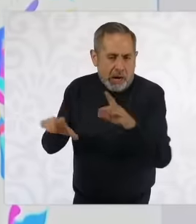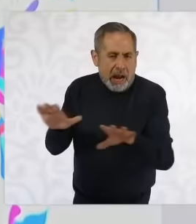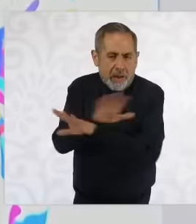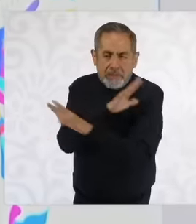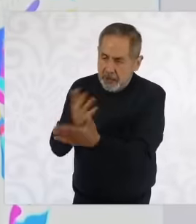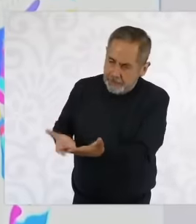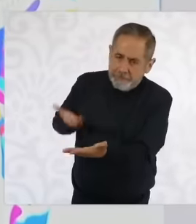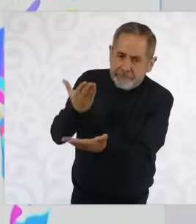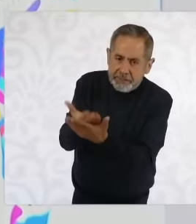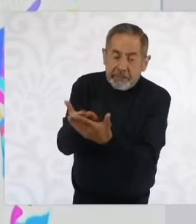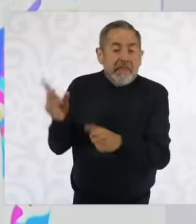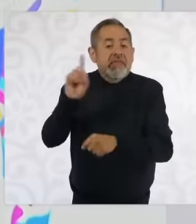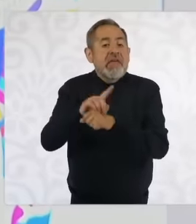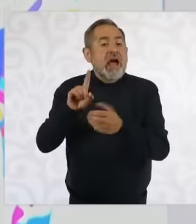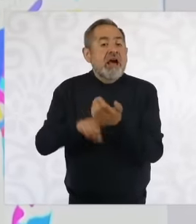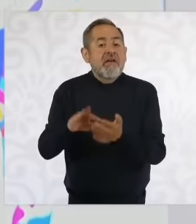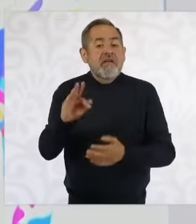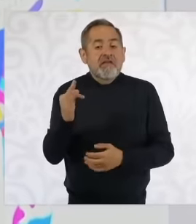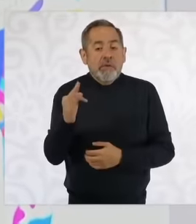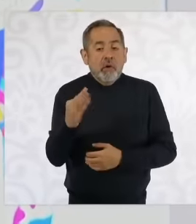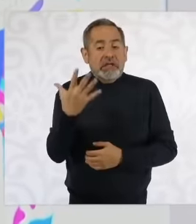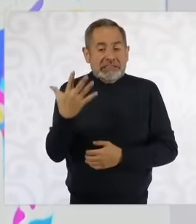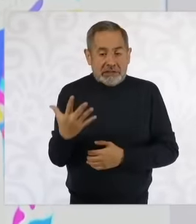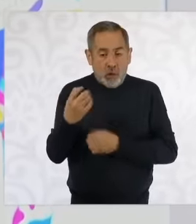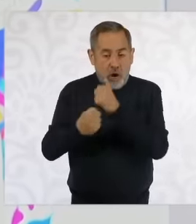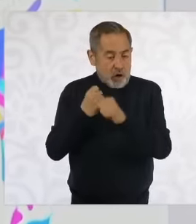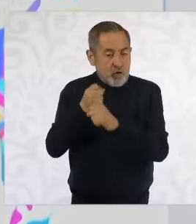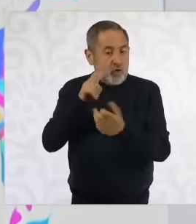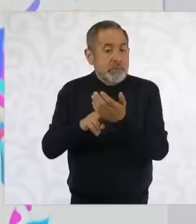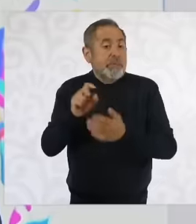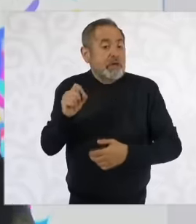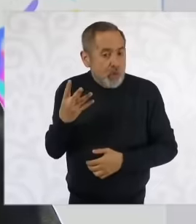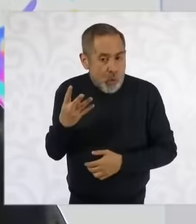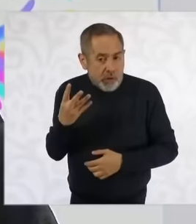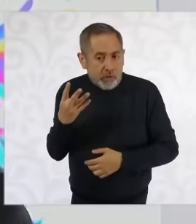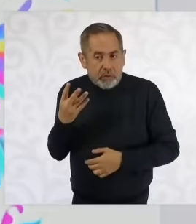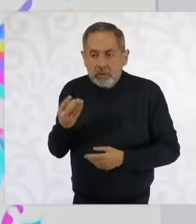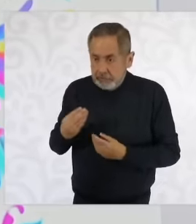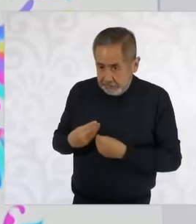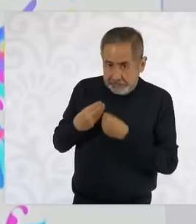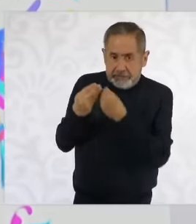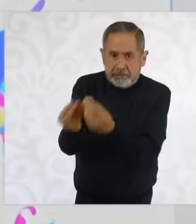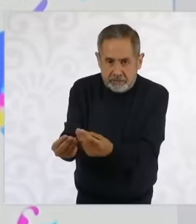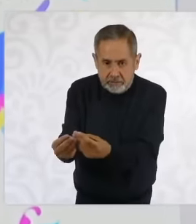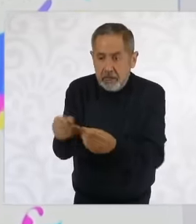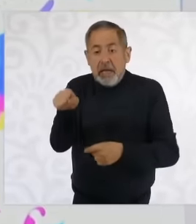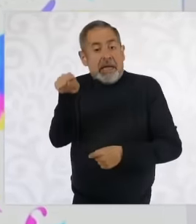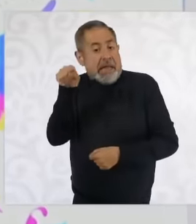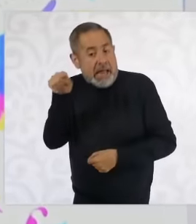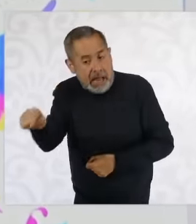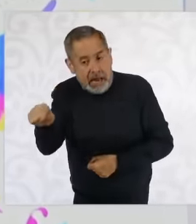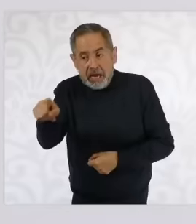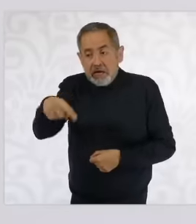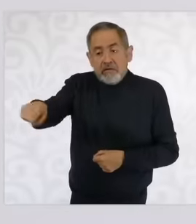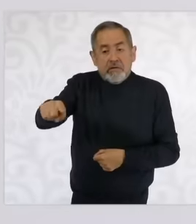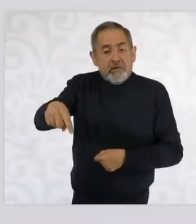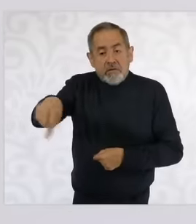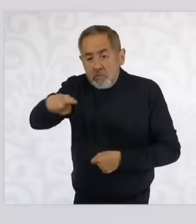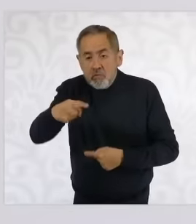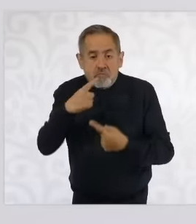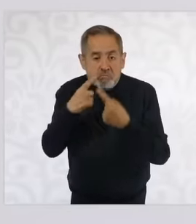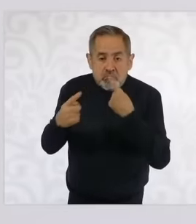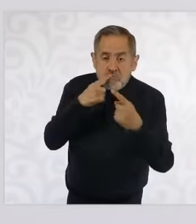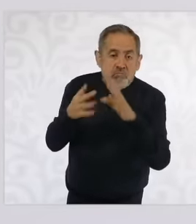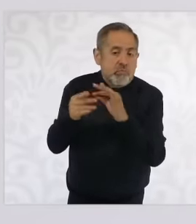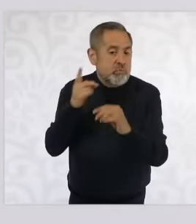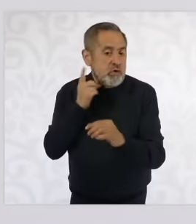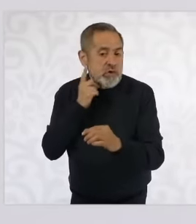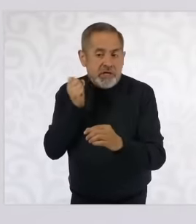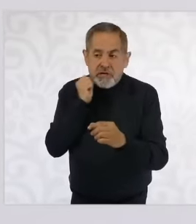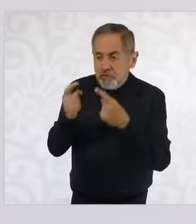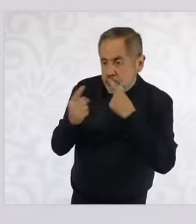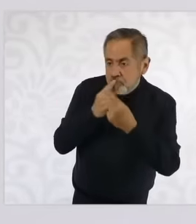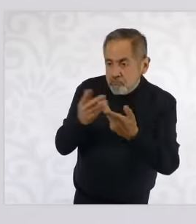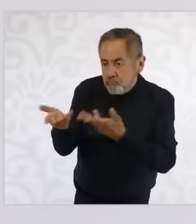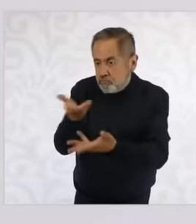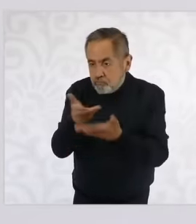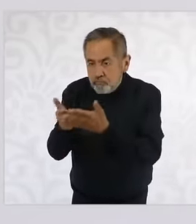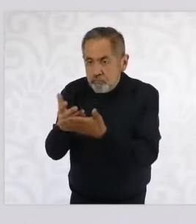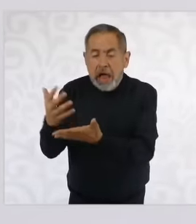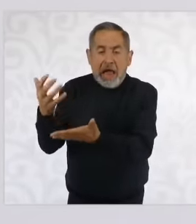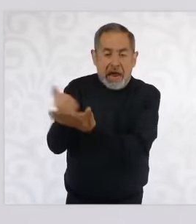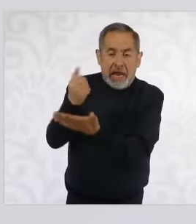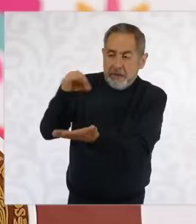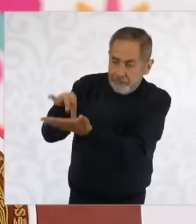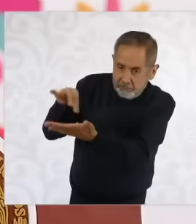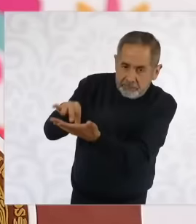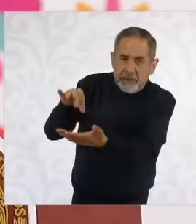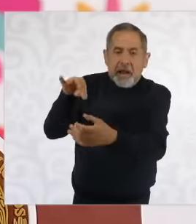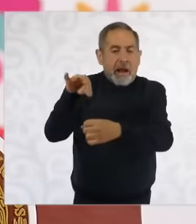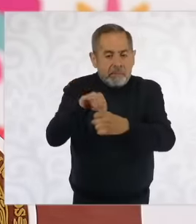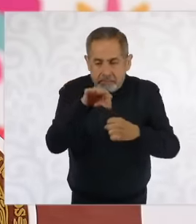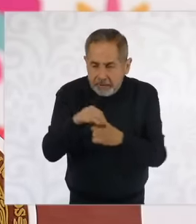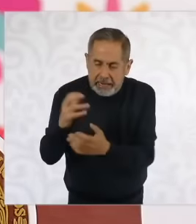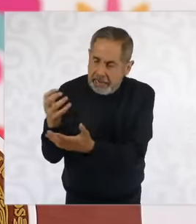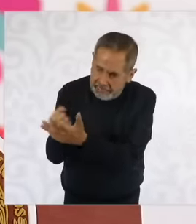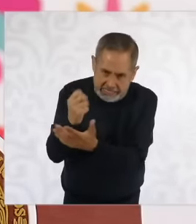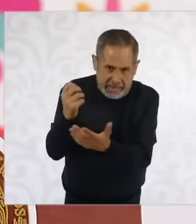February 5, 2024. It is part of the discussion of the electoral process. It is won. The election and